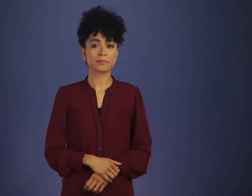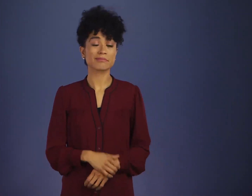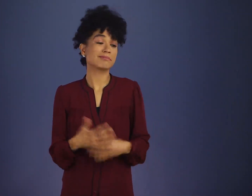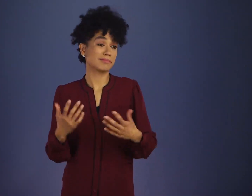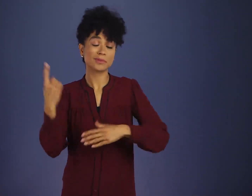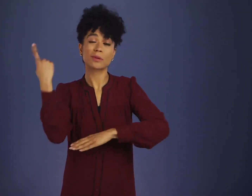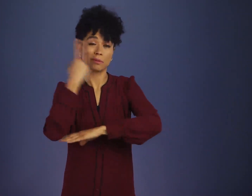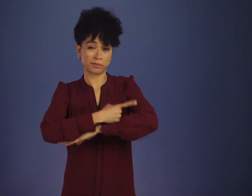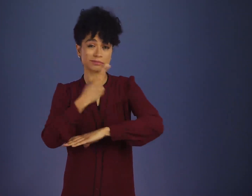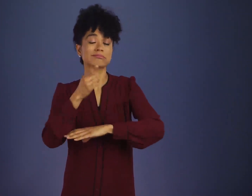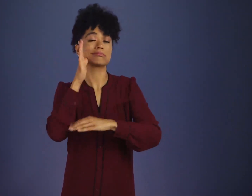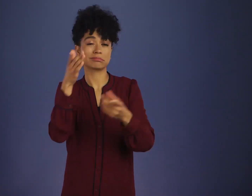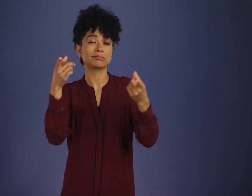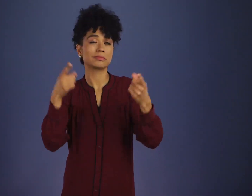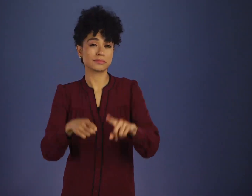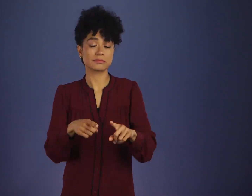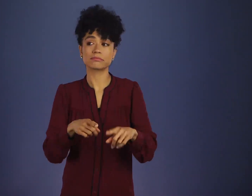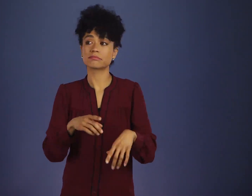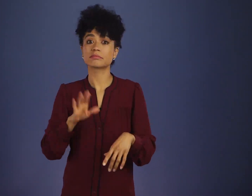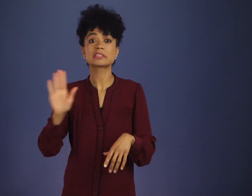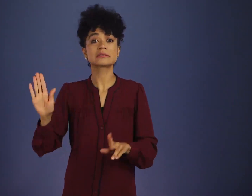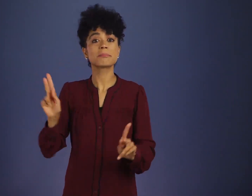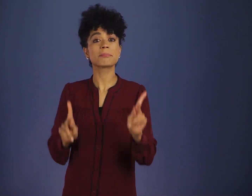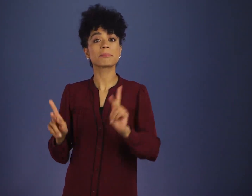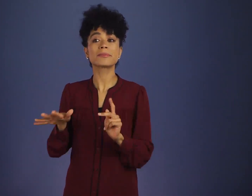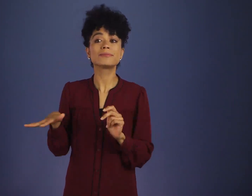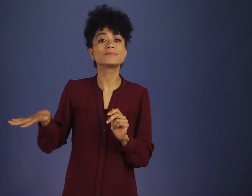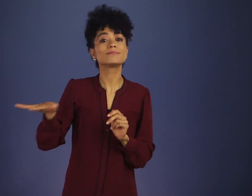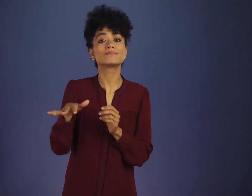In time all his protectors either flee or die,